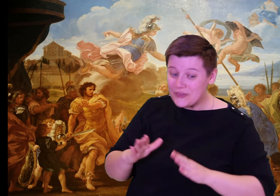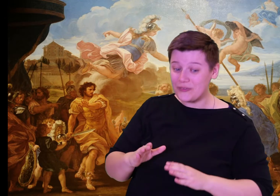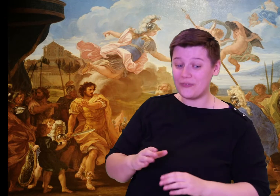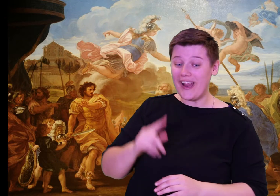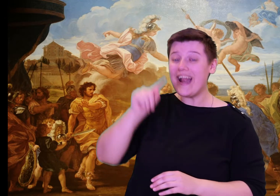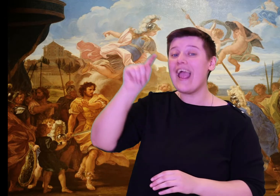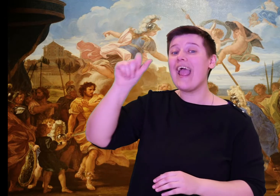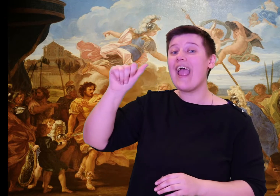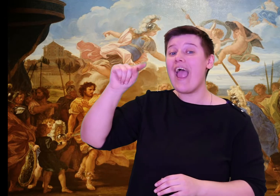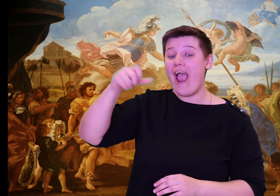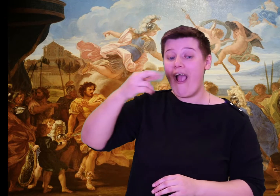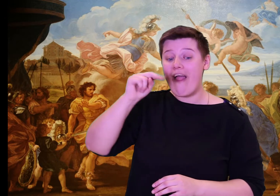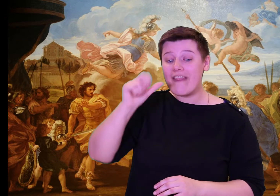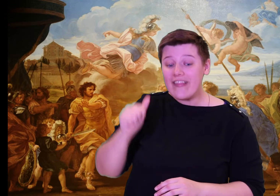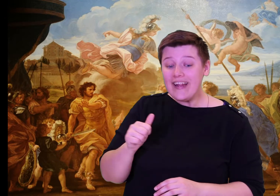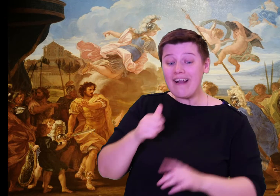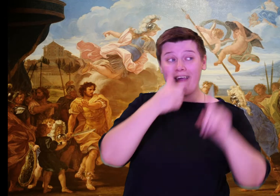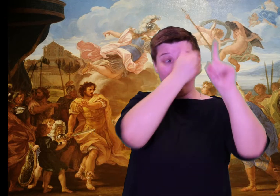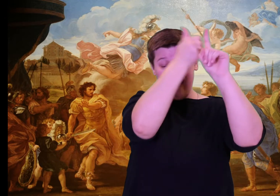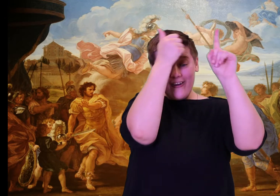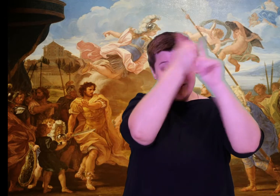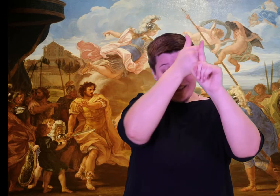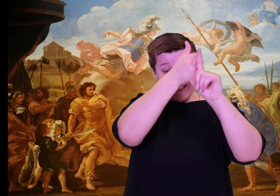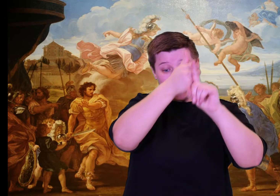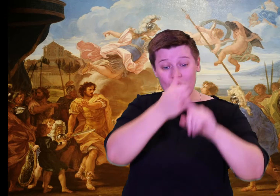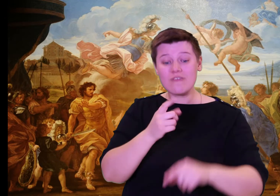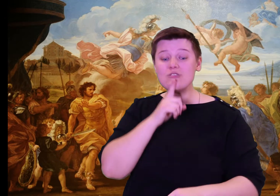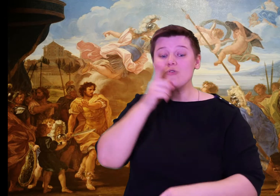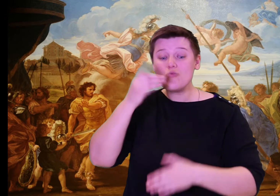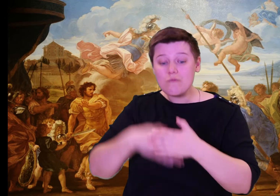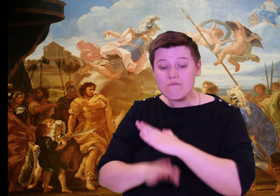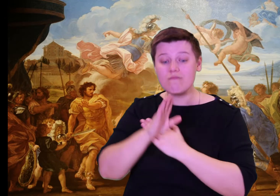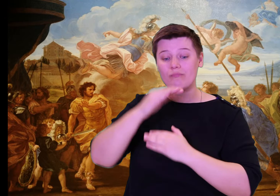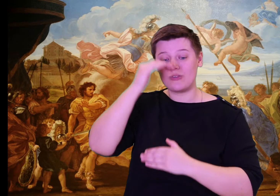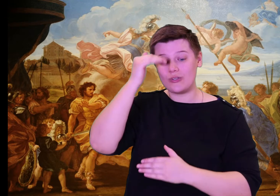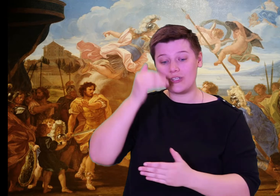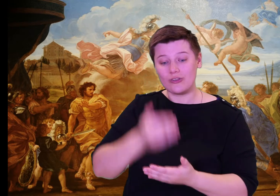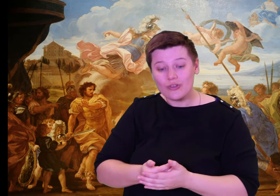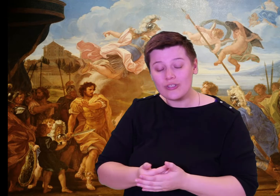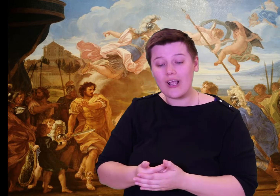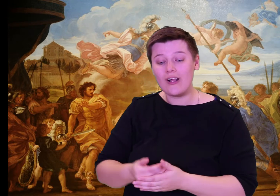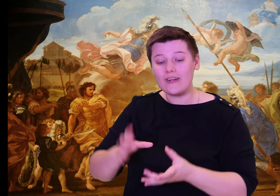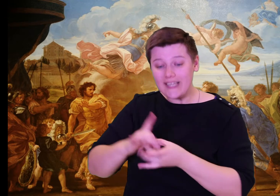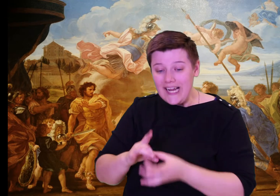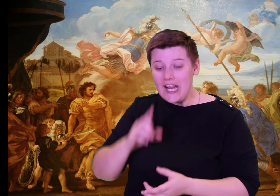You see, I am the oldest in our party. The rest are younger men, close friends